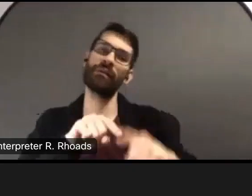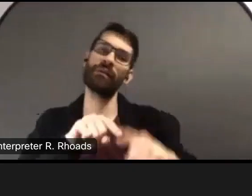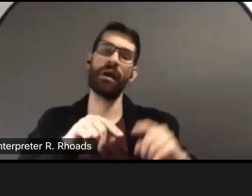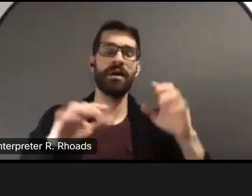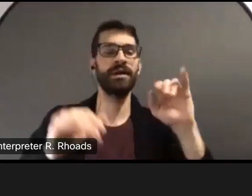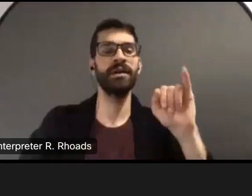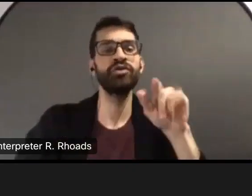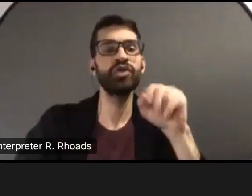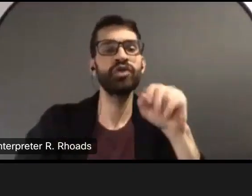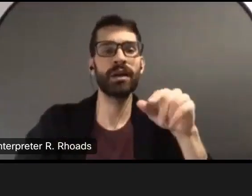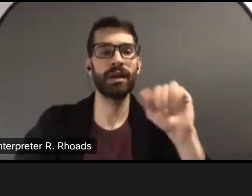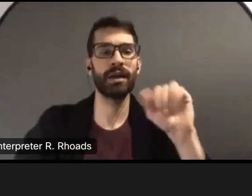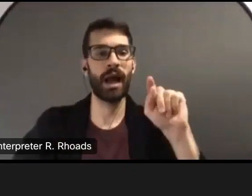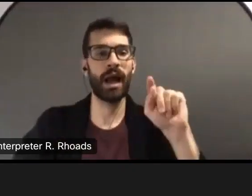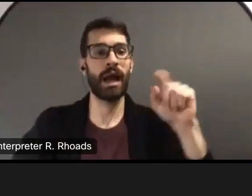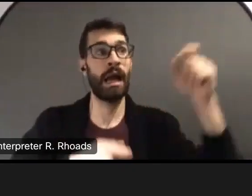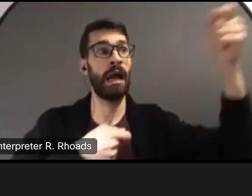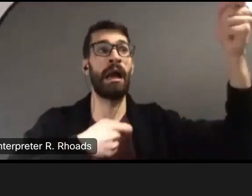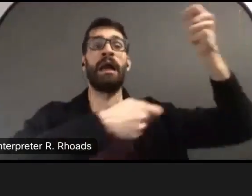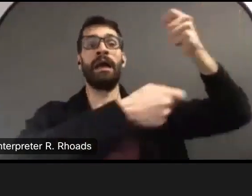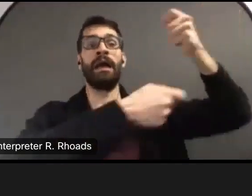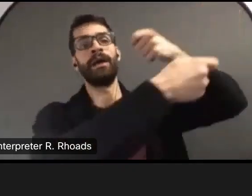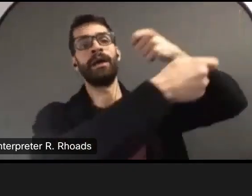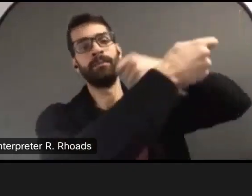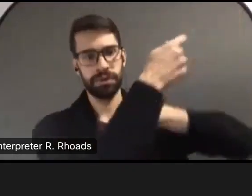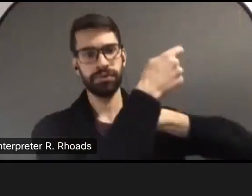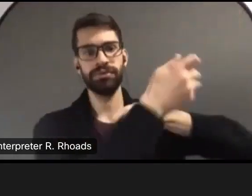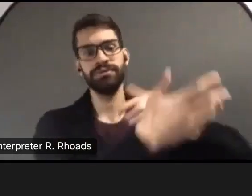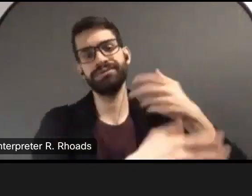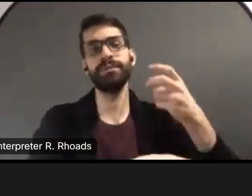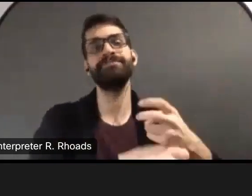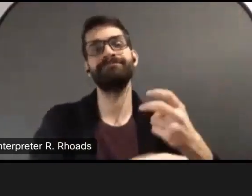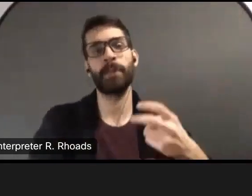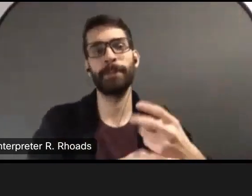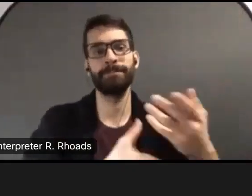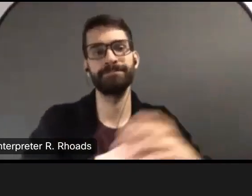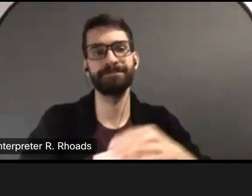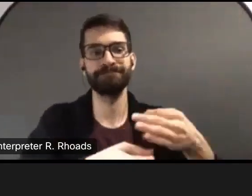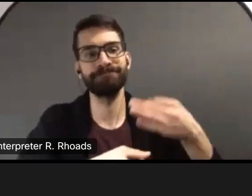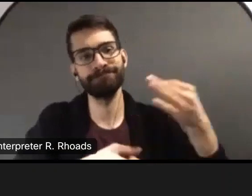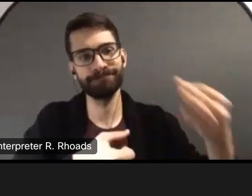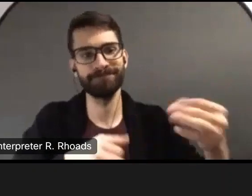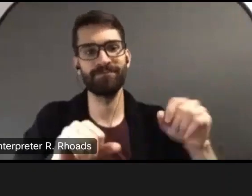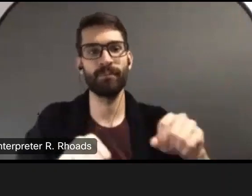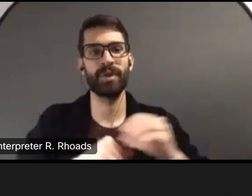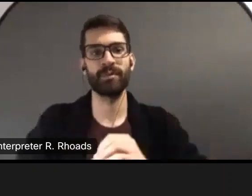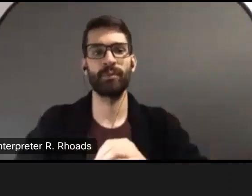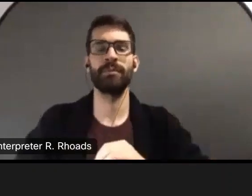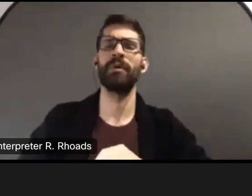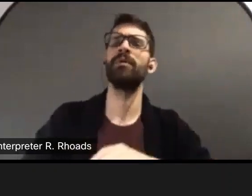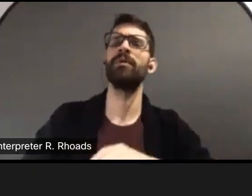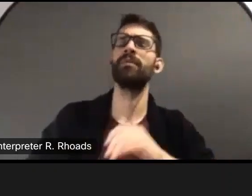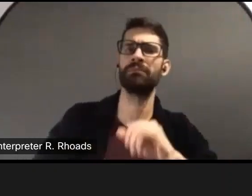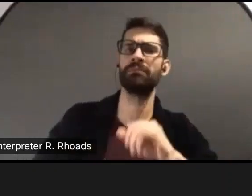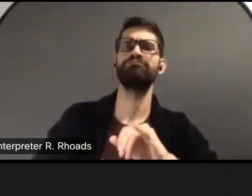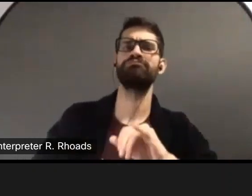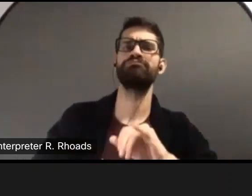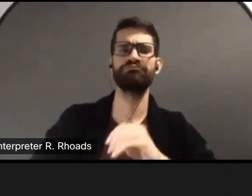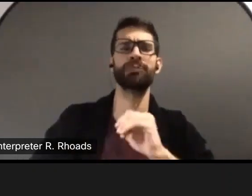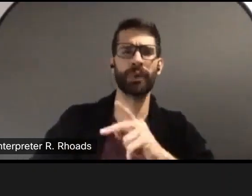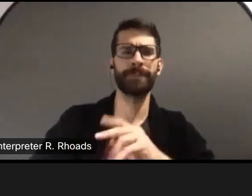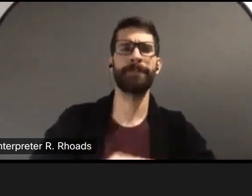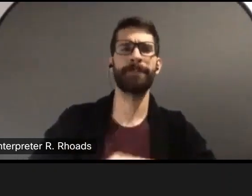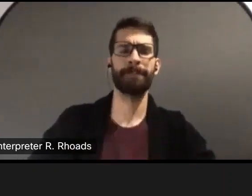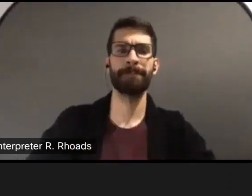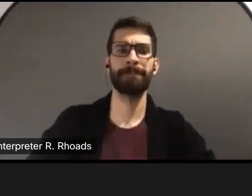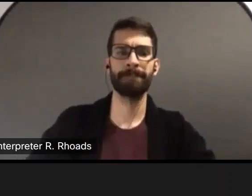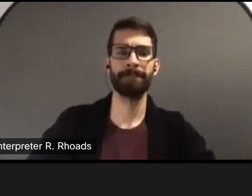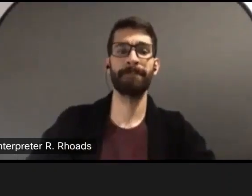them from one Commissioner to the next. (Pinkney) Okay, okay. (Boese) That is that is the reason.